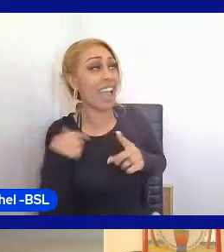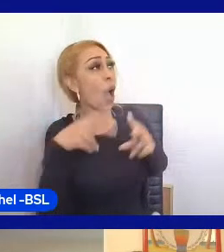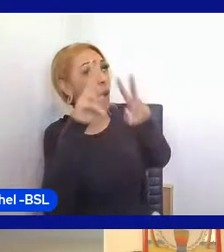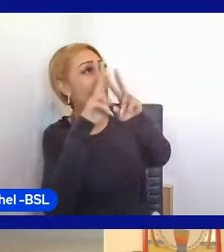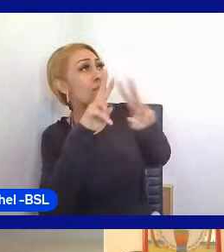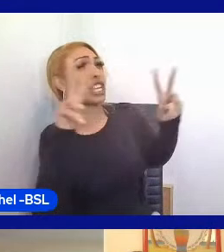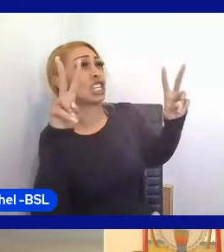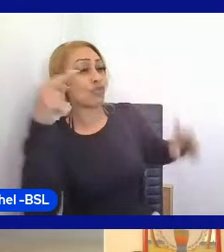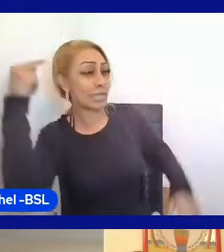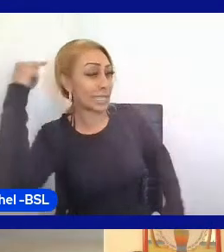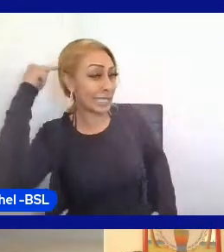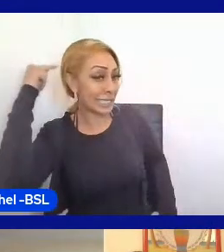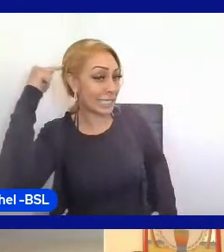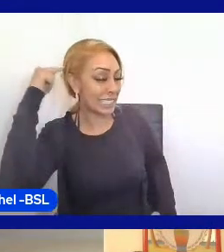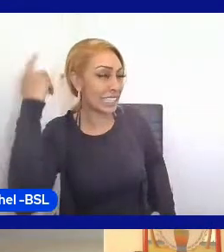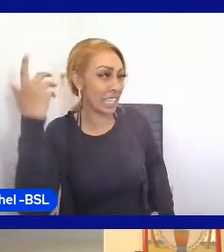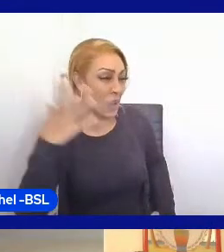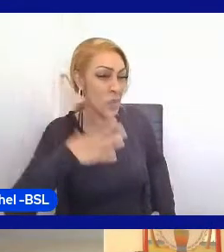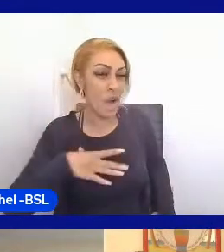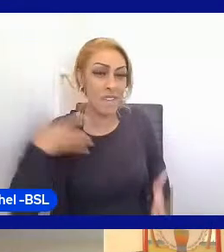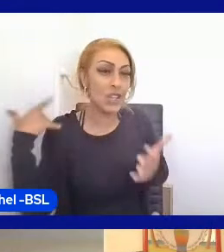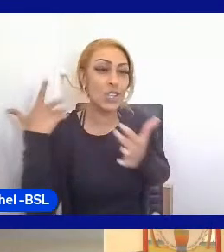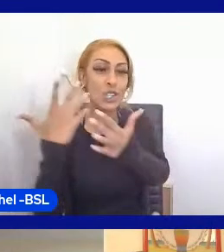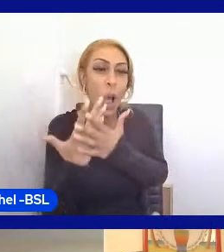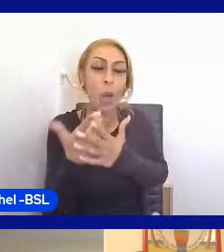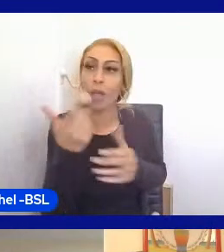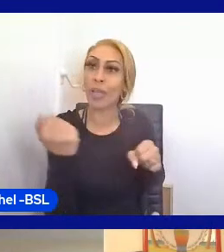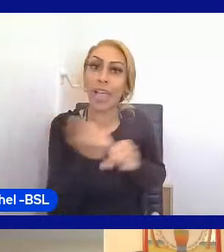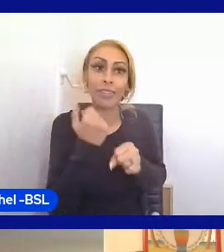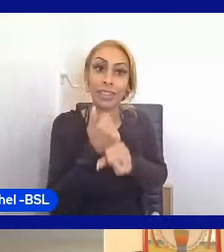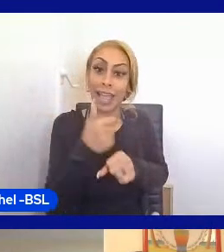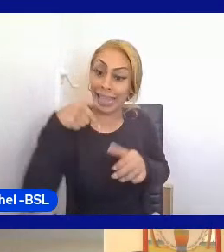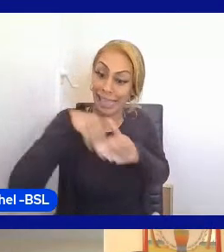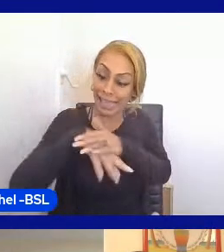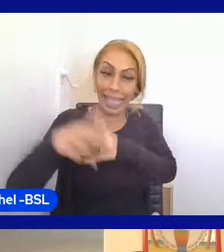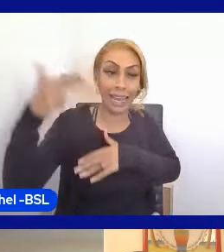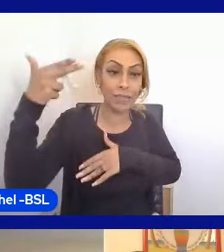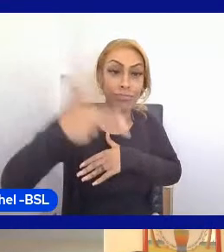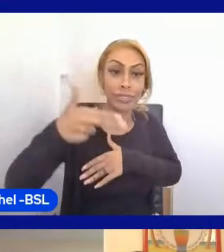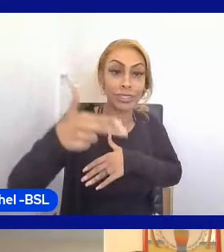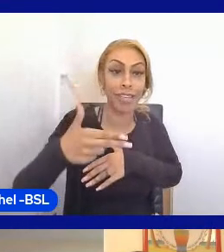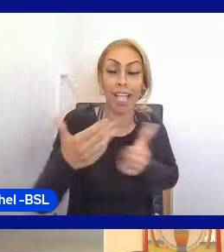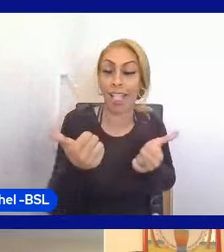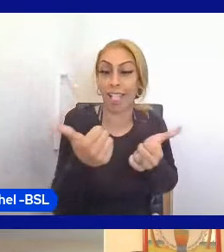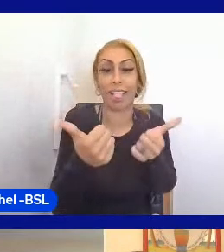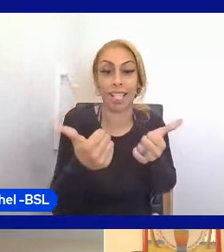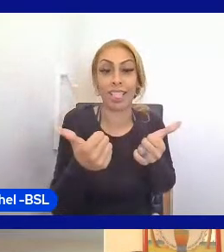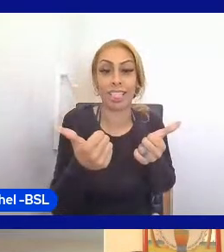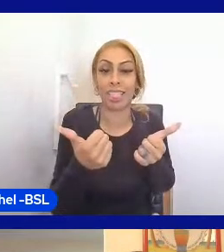And you have done it, Ben! This is amazing, I'm so excited by what you have achieved.